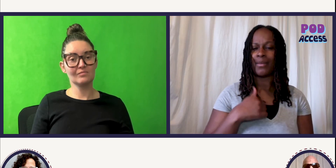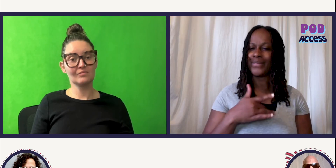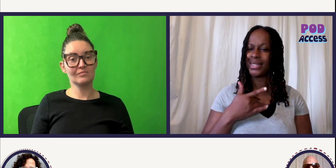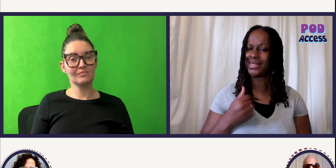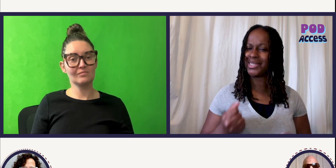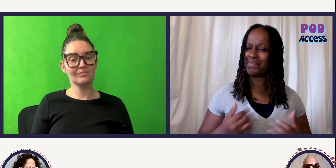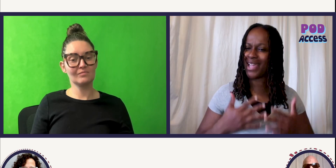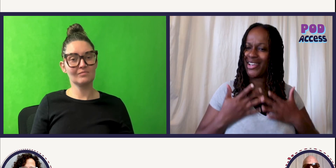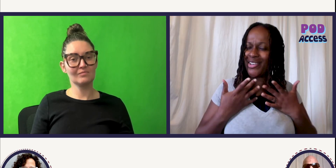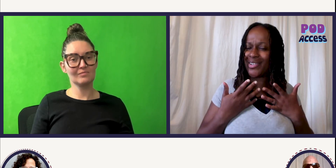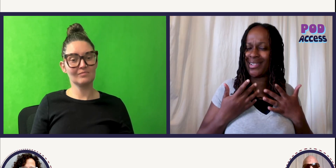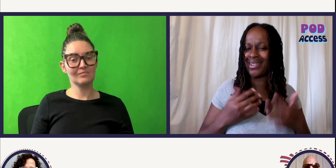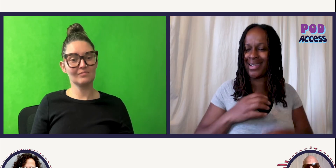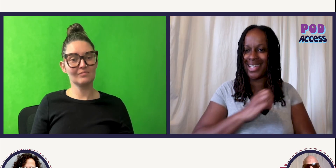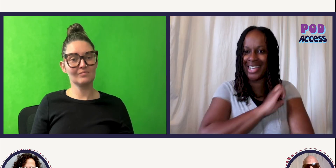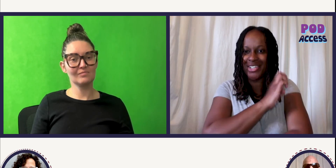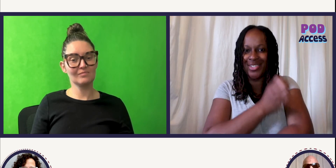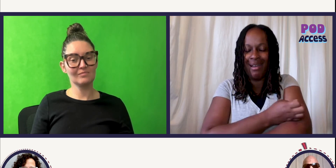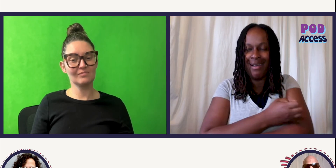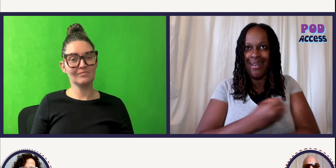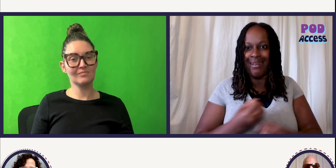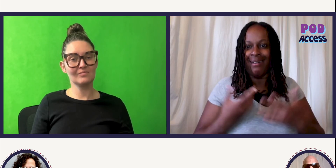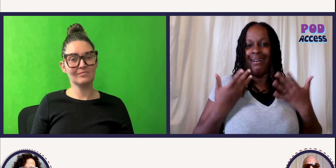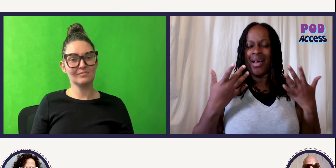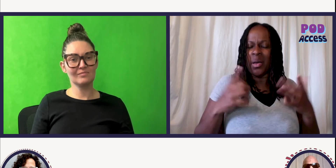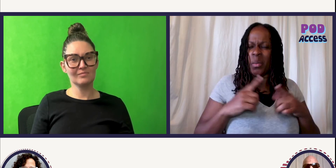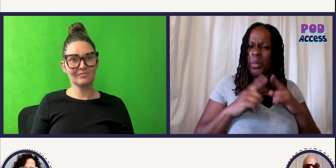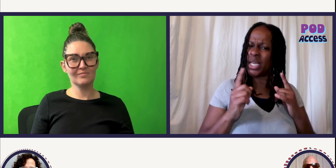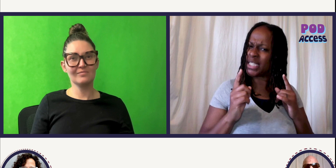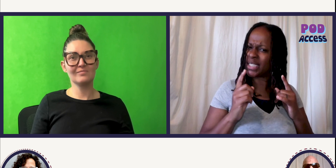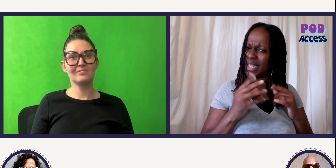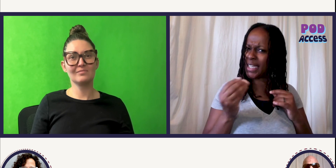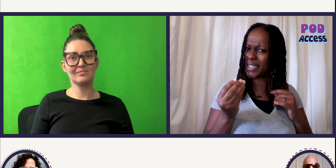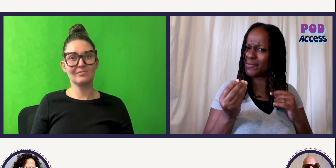I'm feeling inspired, energized, and yet... a little sad.